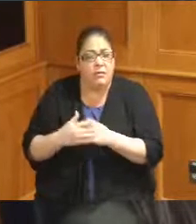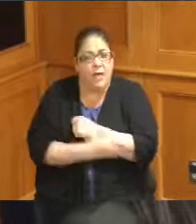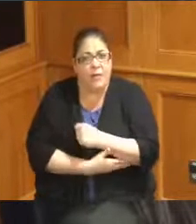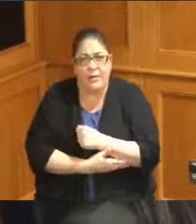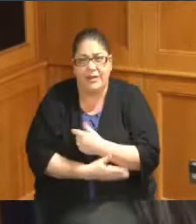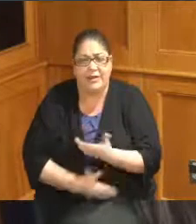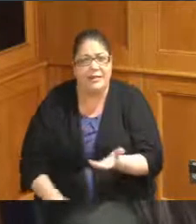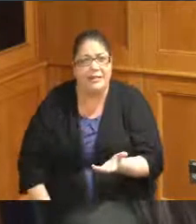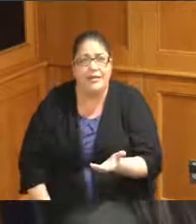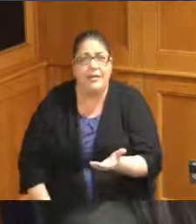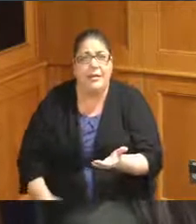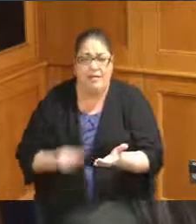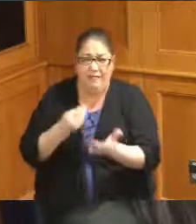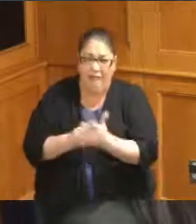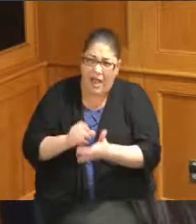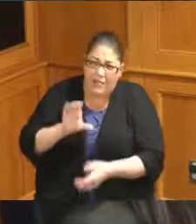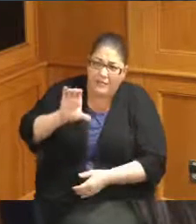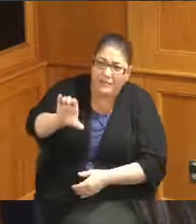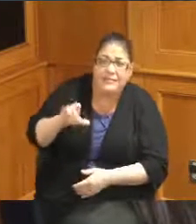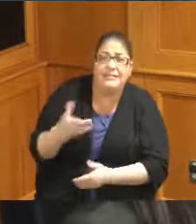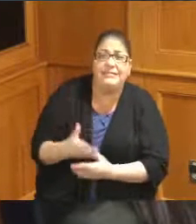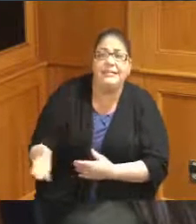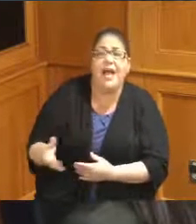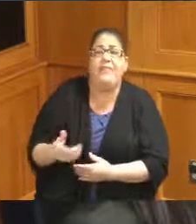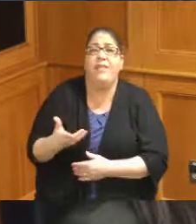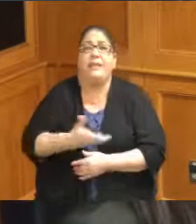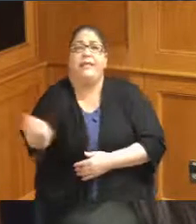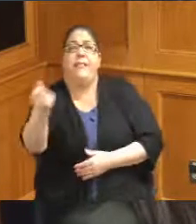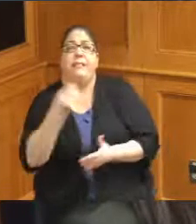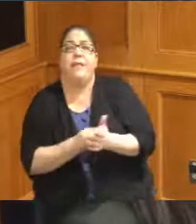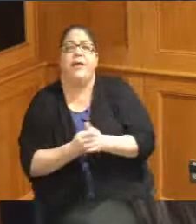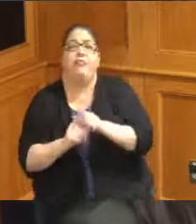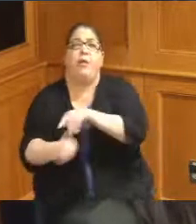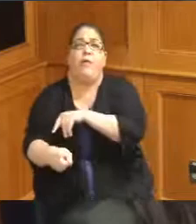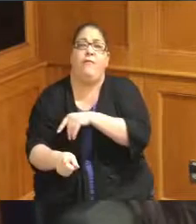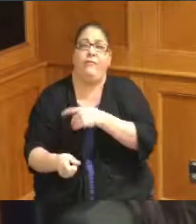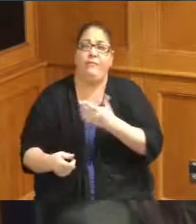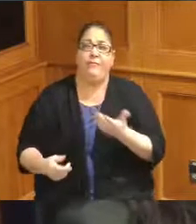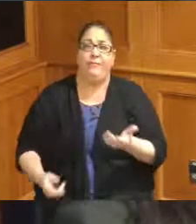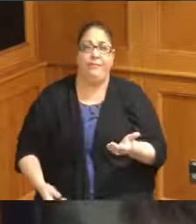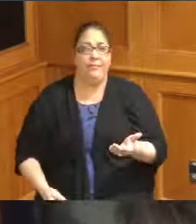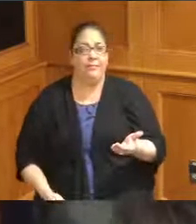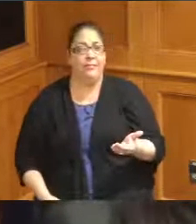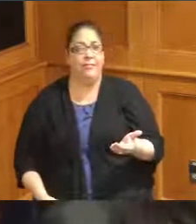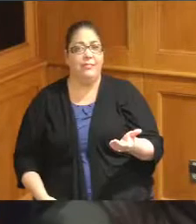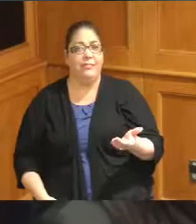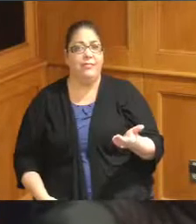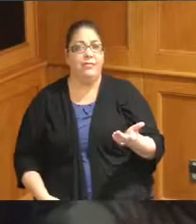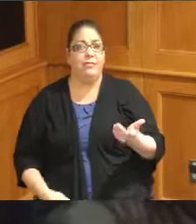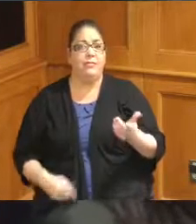we fund stuff and nobody to take the money and run off we're out front on something but we're